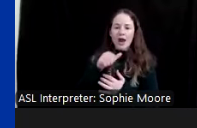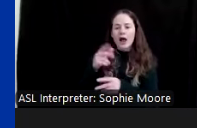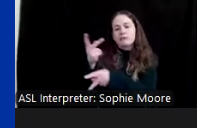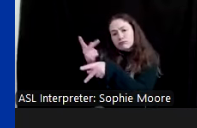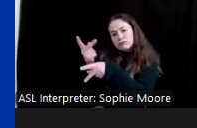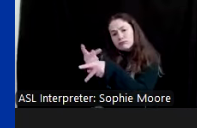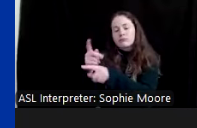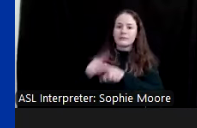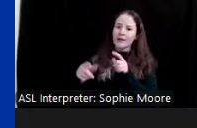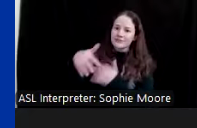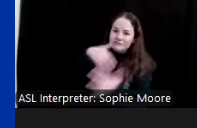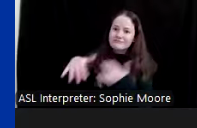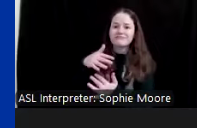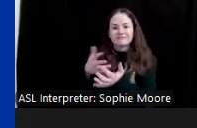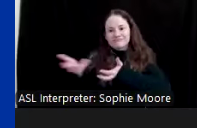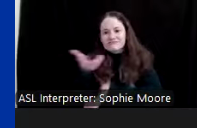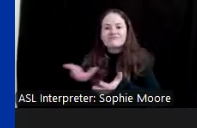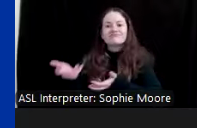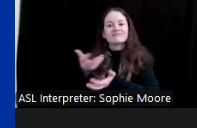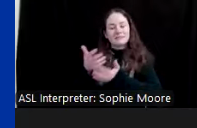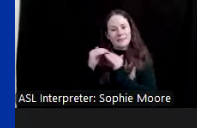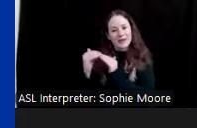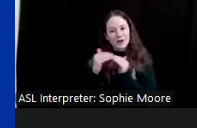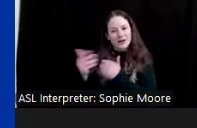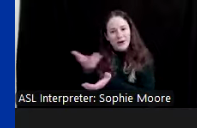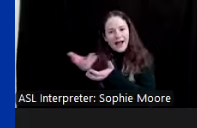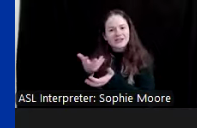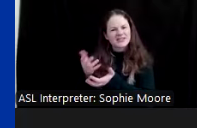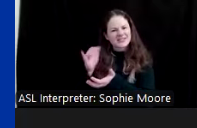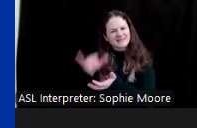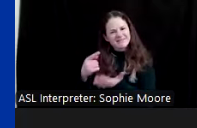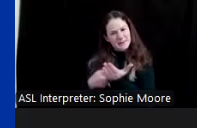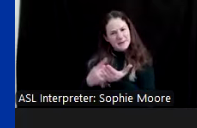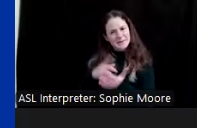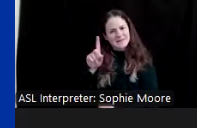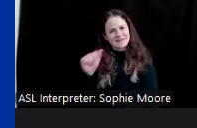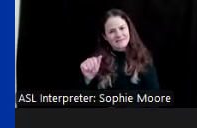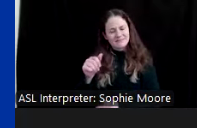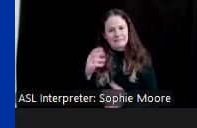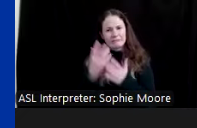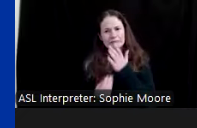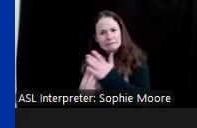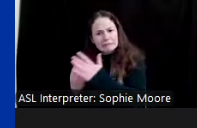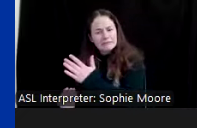one with a peer interaction that maybe is a little bit missing in in that person's world. With physical